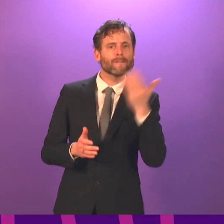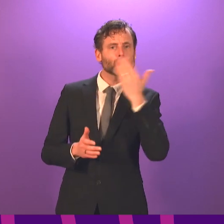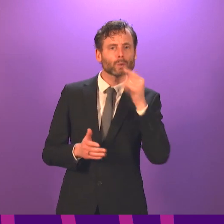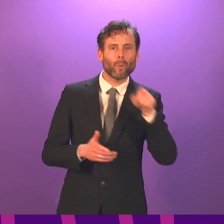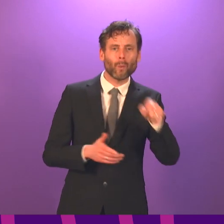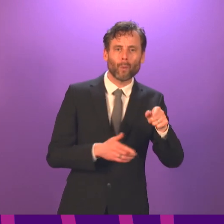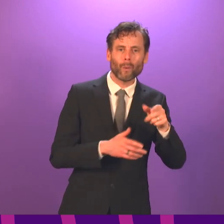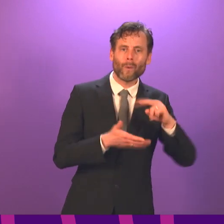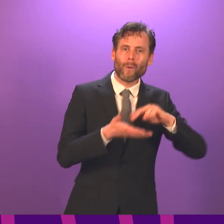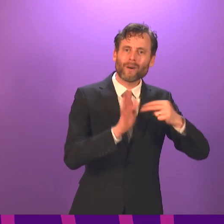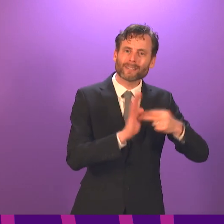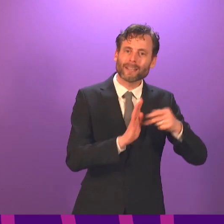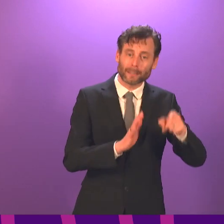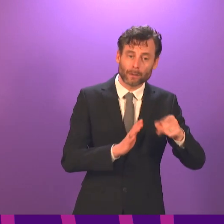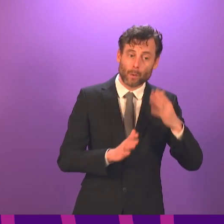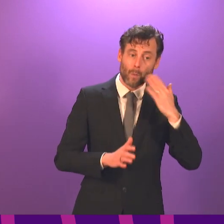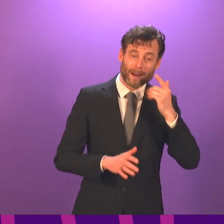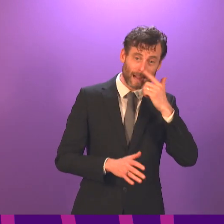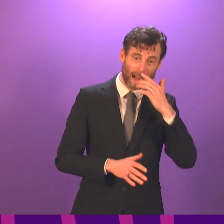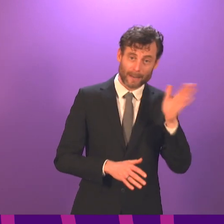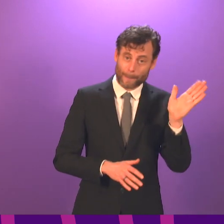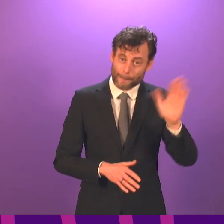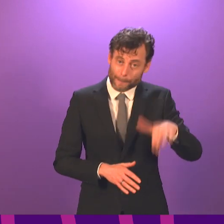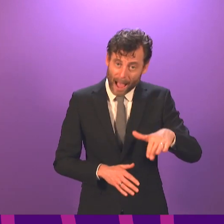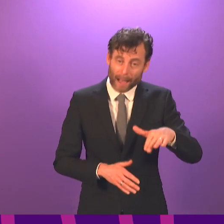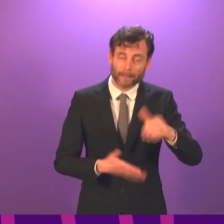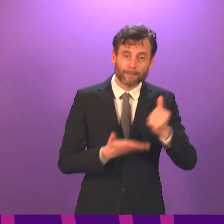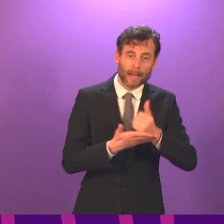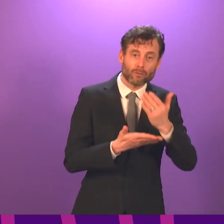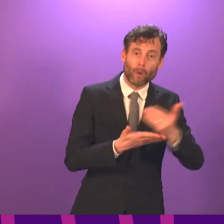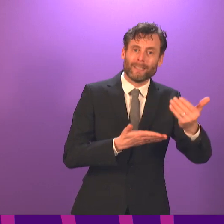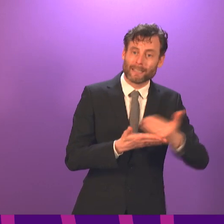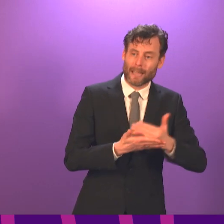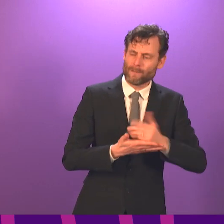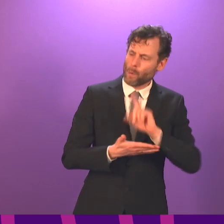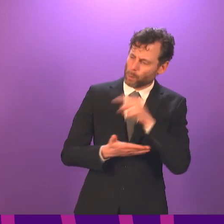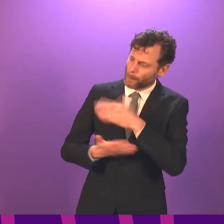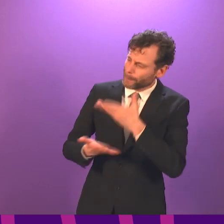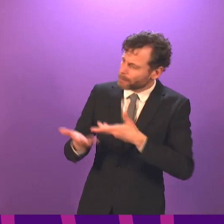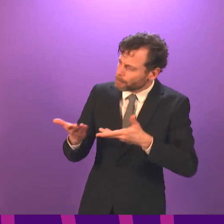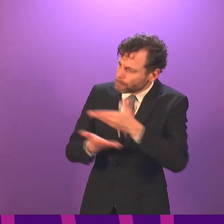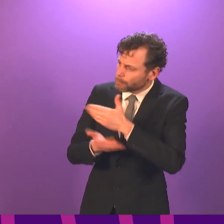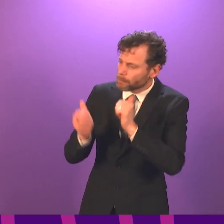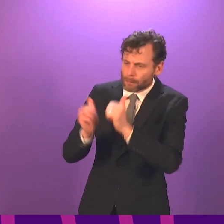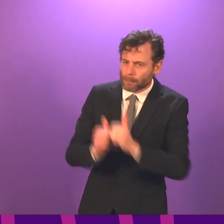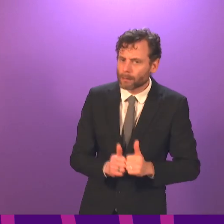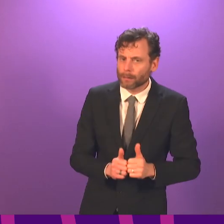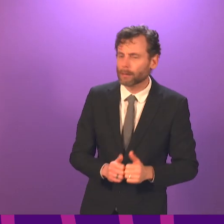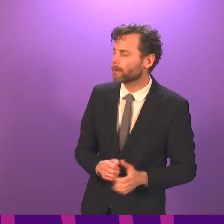services will be able to resume when it is safe for them to do so? The First Minister: The rules already allow informal childcare